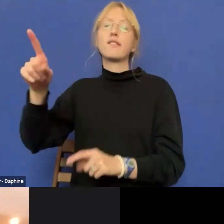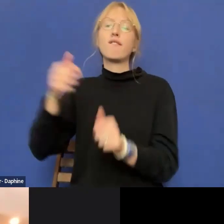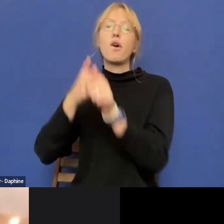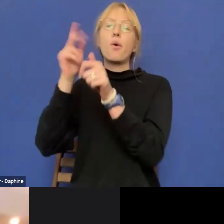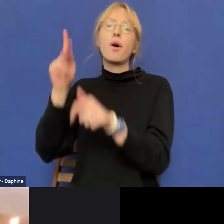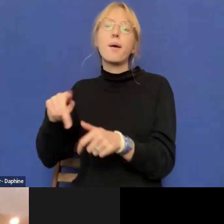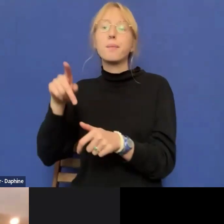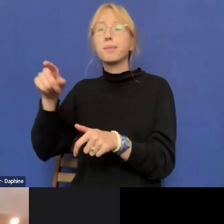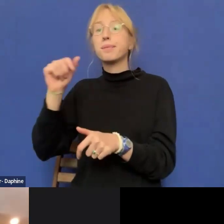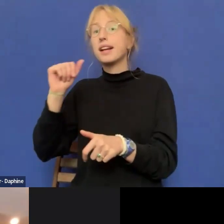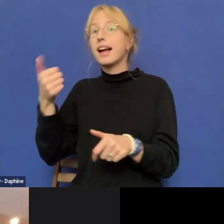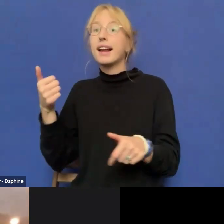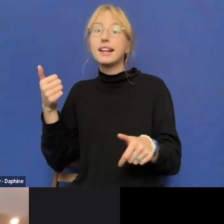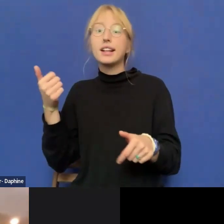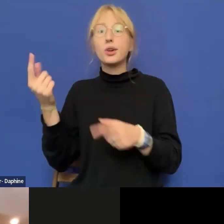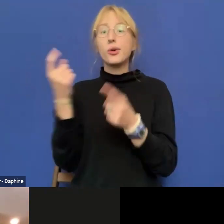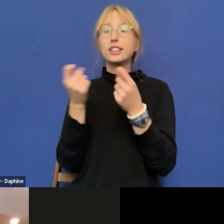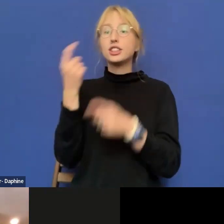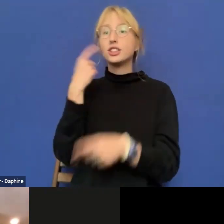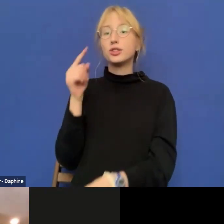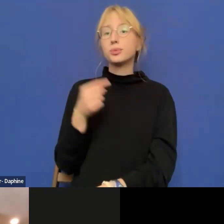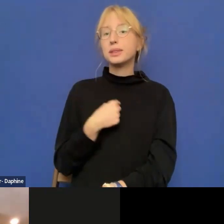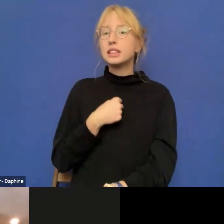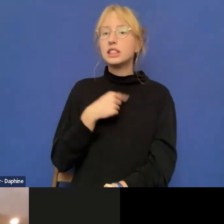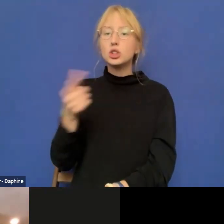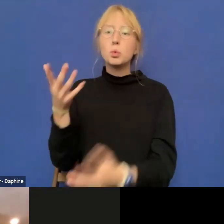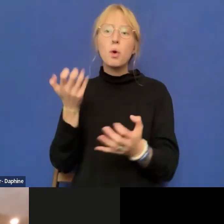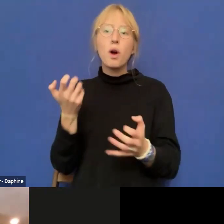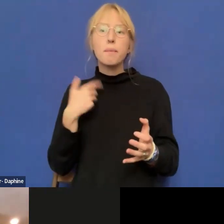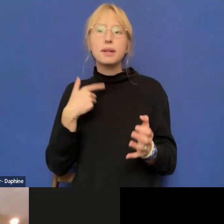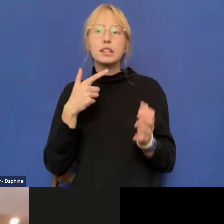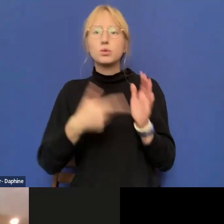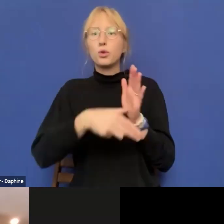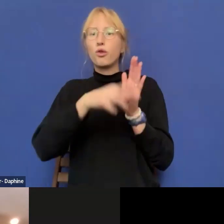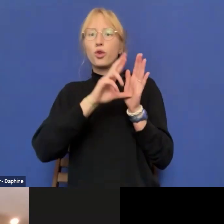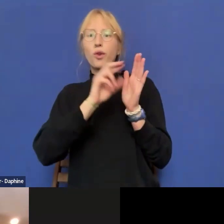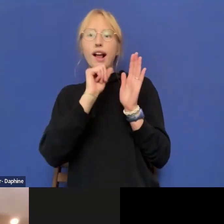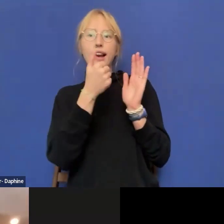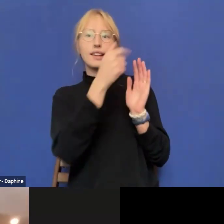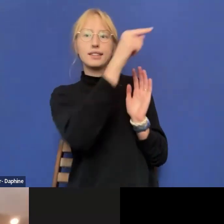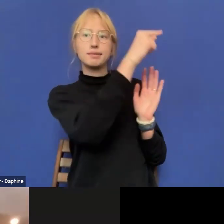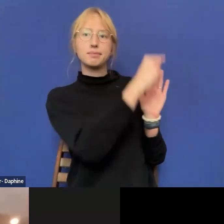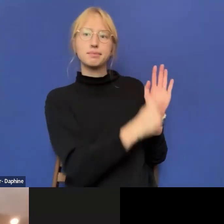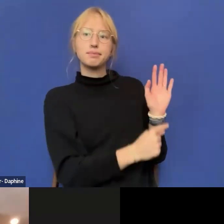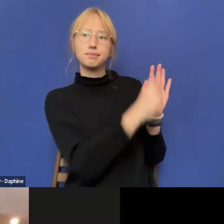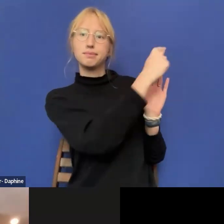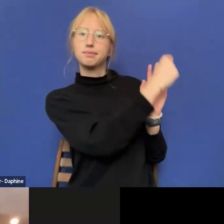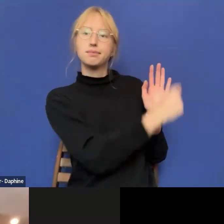questions for me? Do you want me to go over any of these. You know